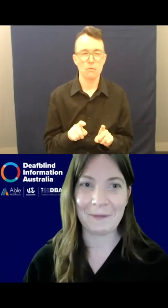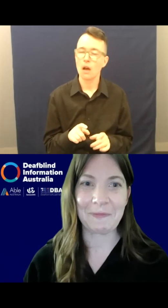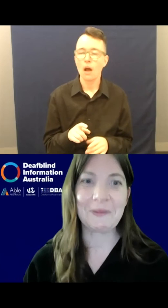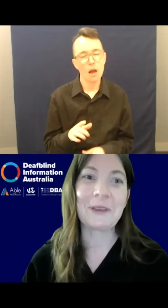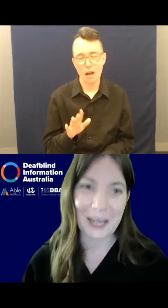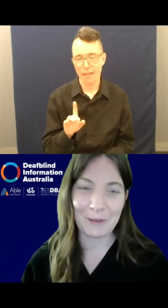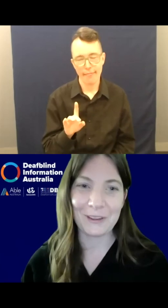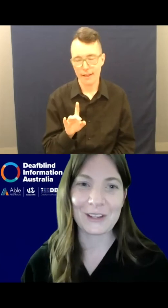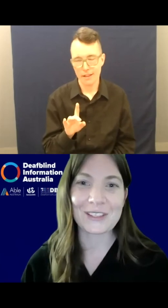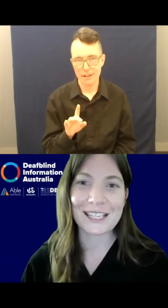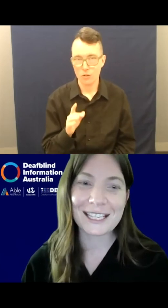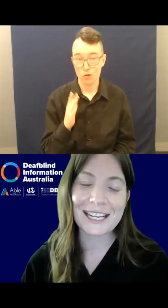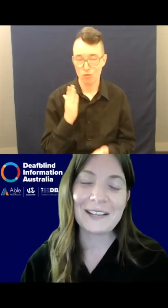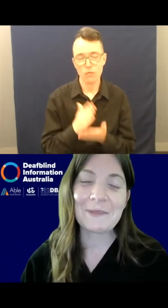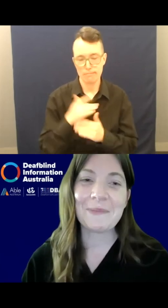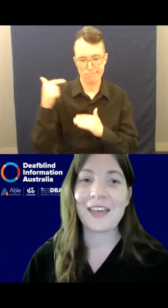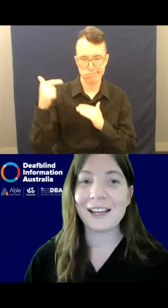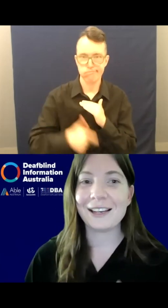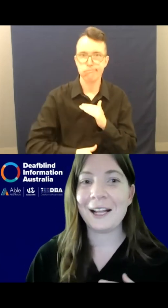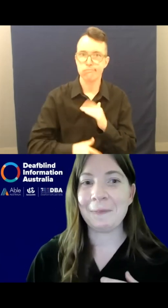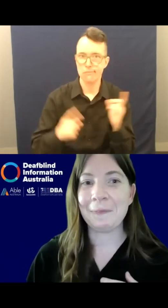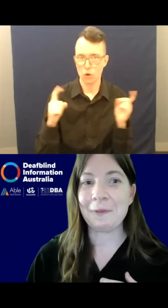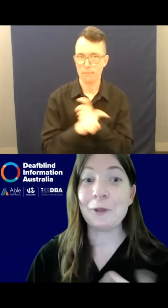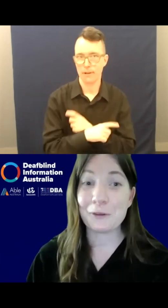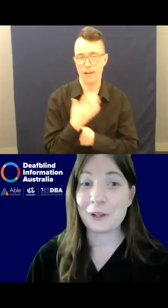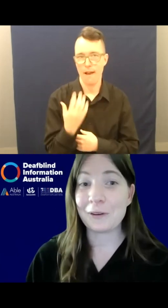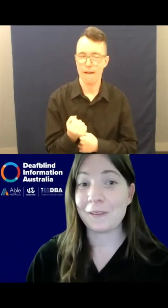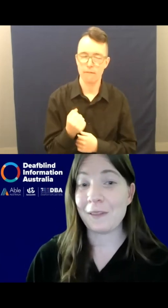looking it up if you're interested, but that window of tolerance is something I